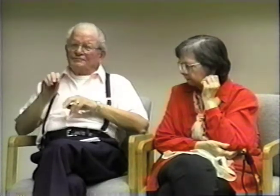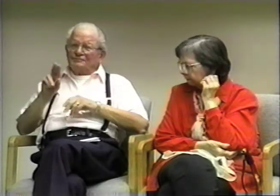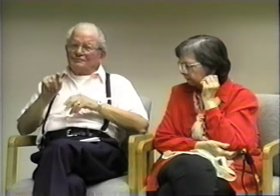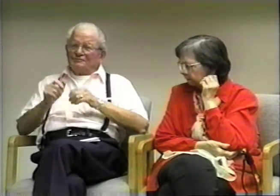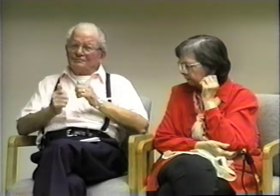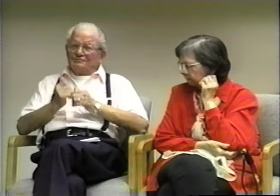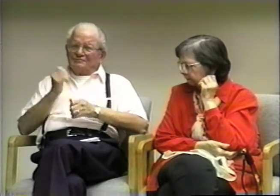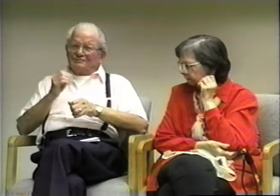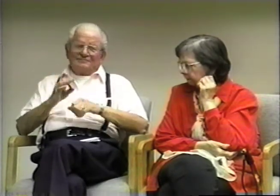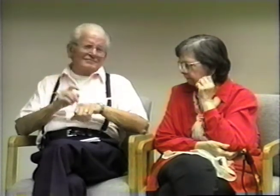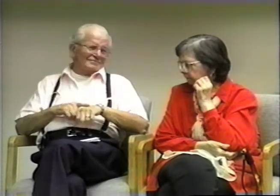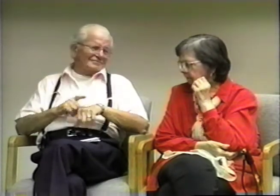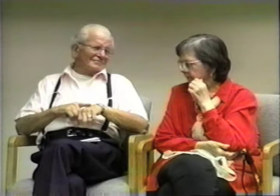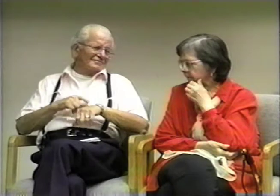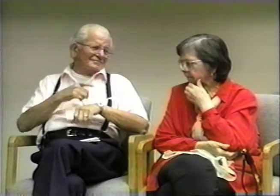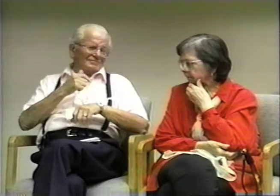But I usually sit back most of the time